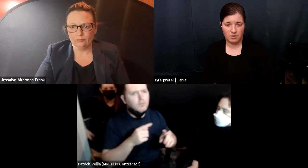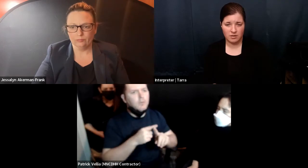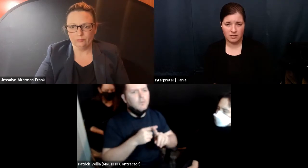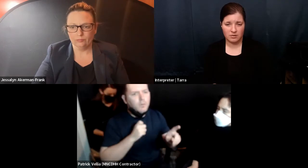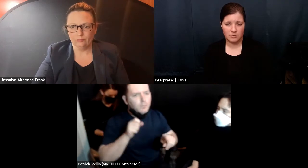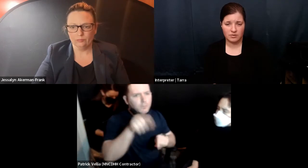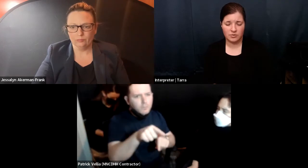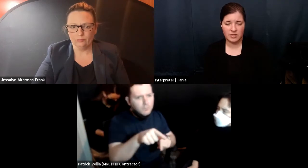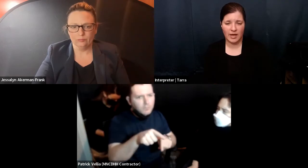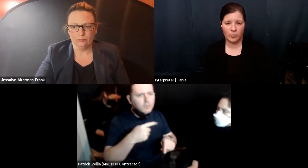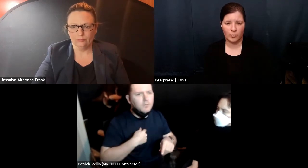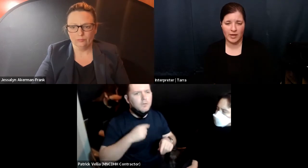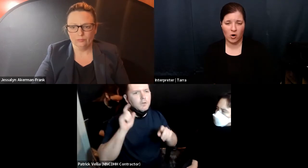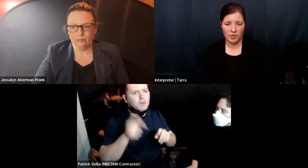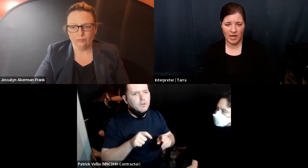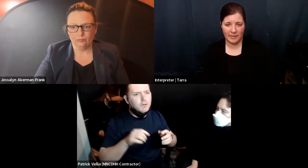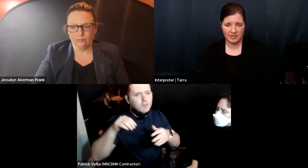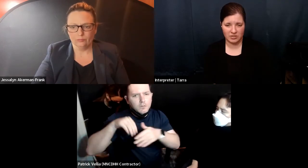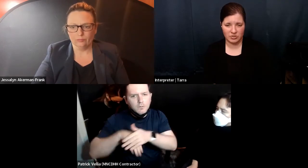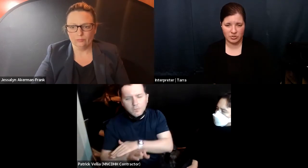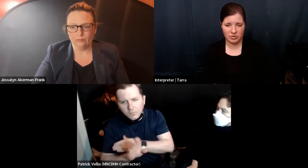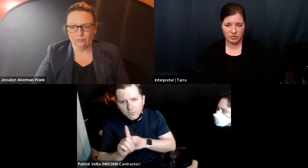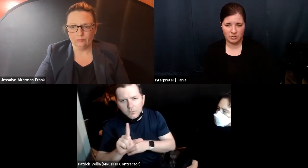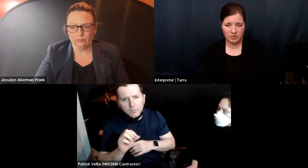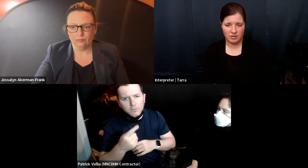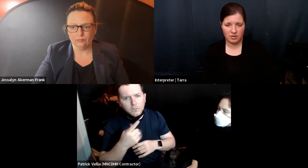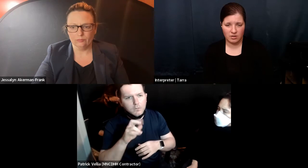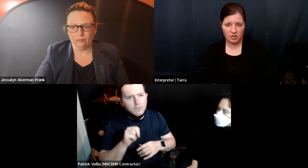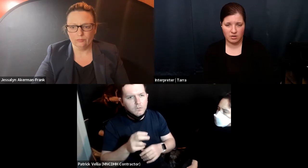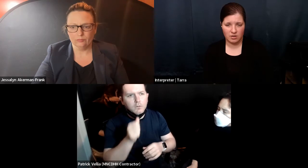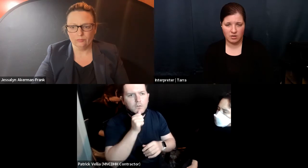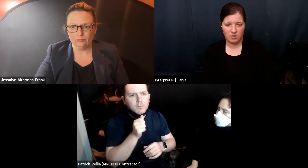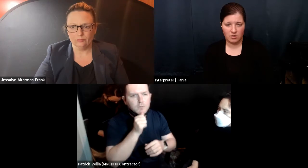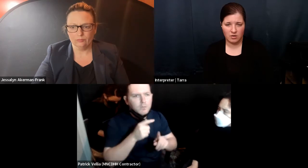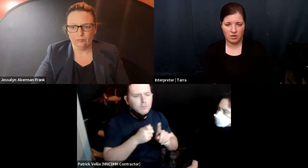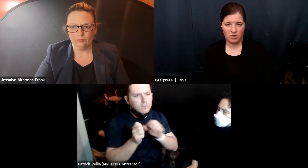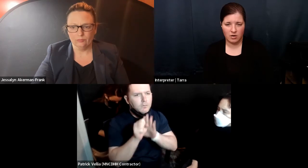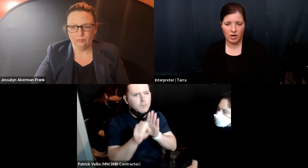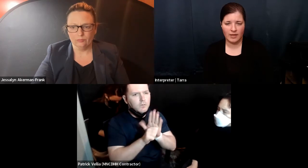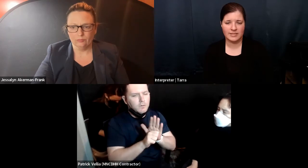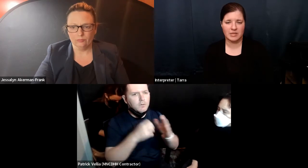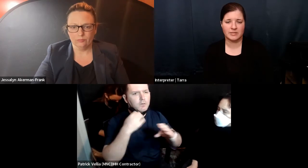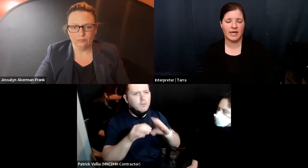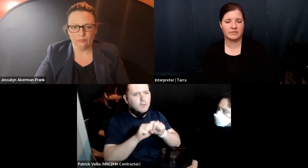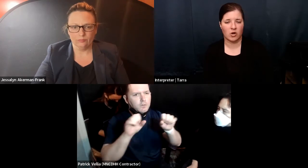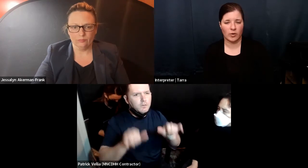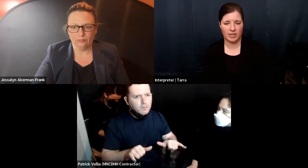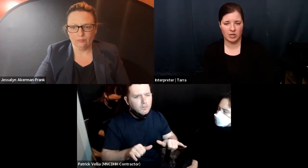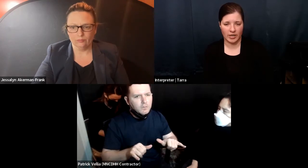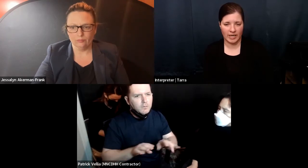Because maybe that's related to security.